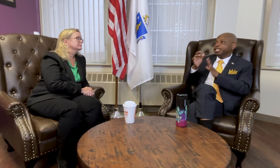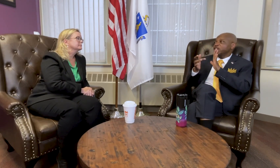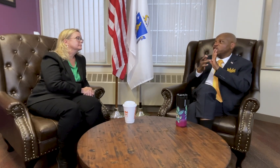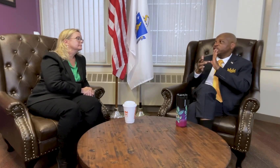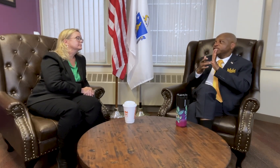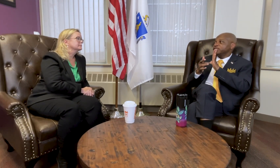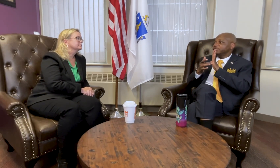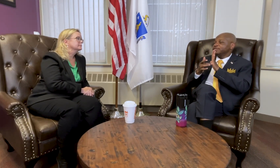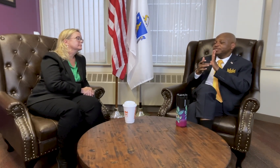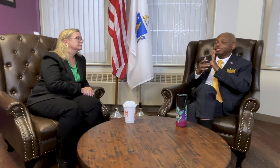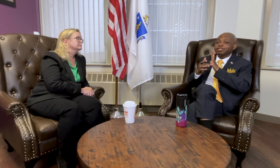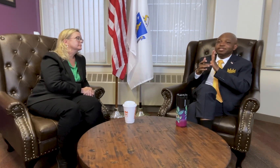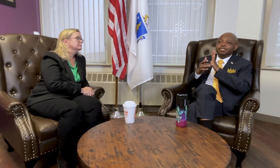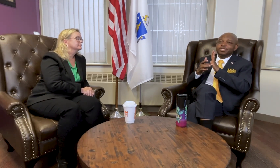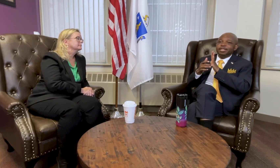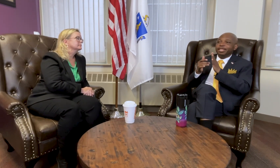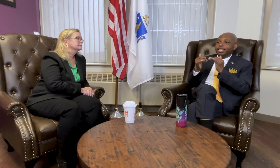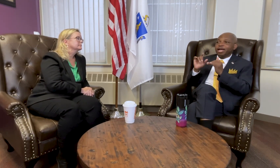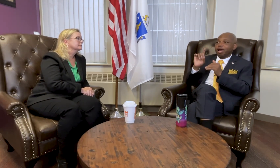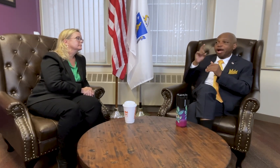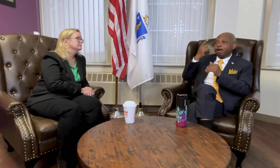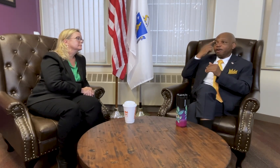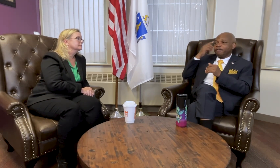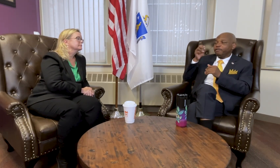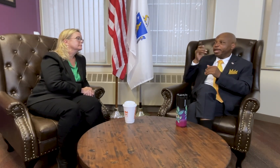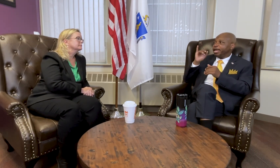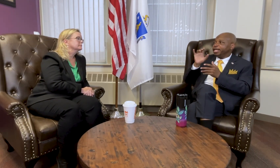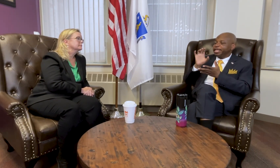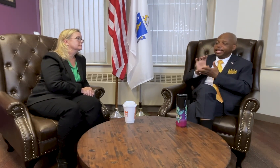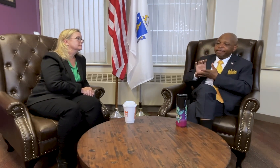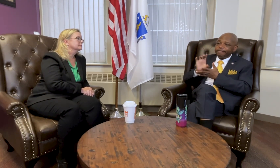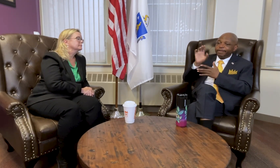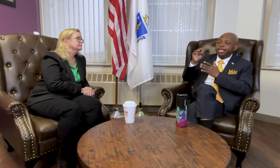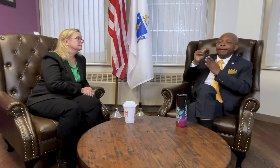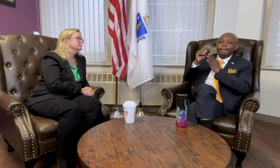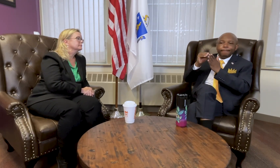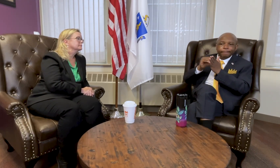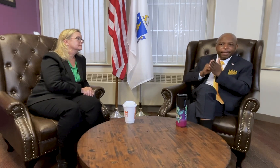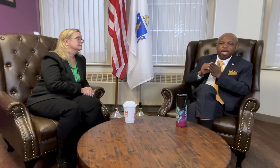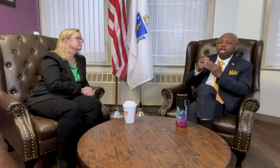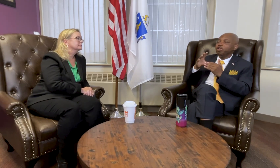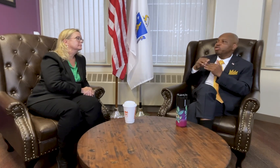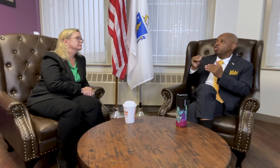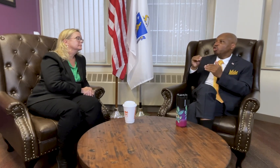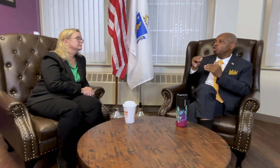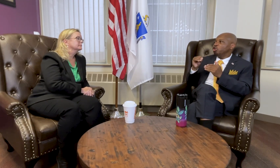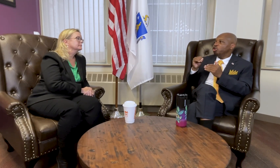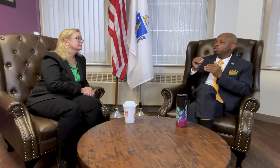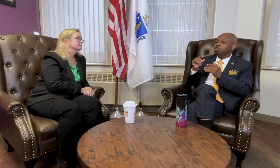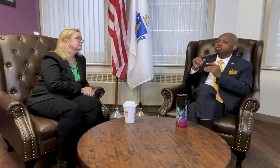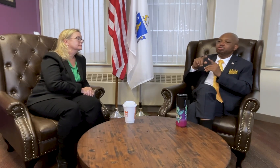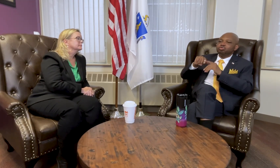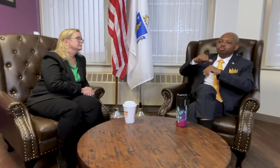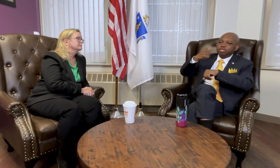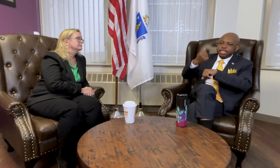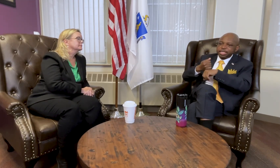that is the future of technology. The Governor has invested millions of dollars to establish